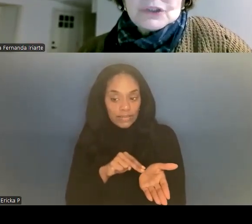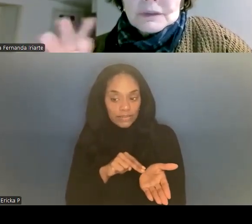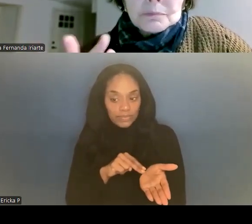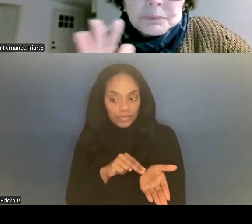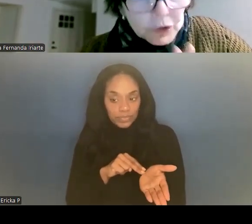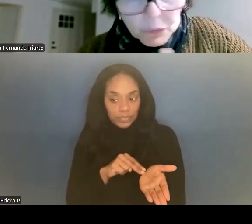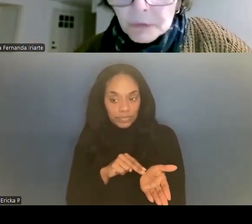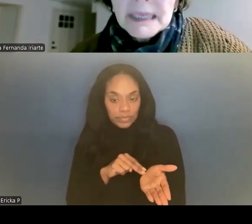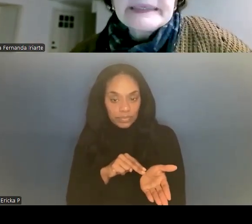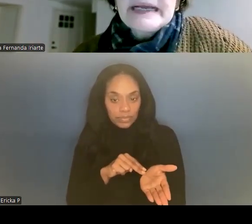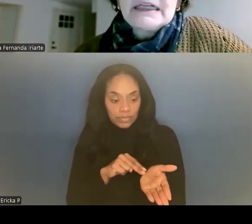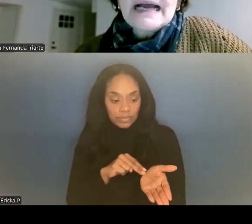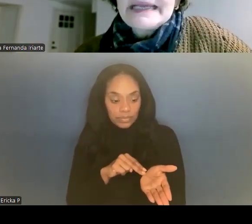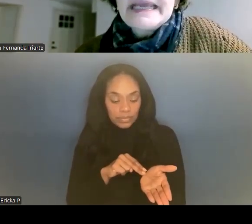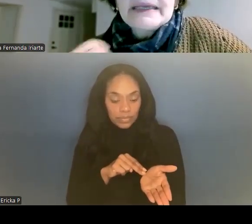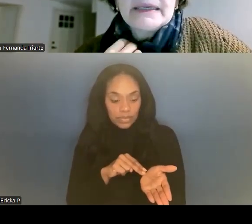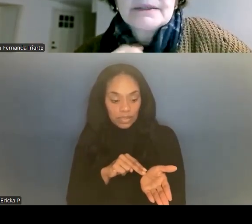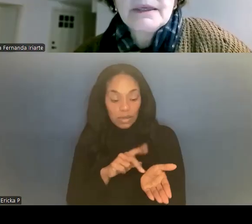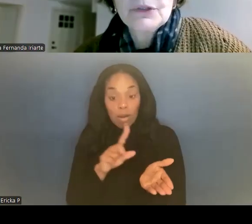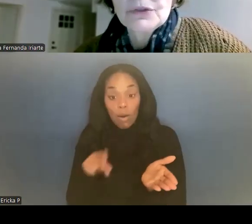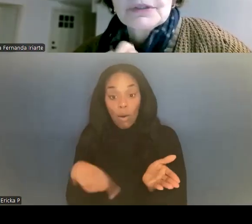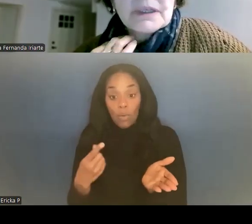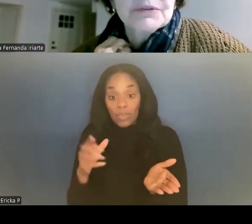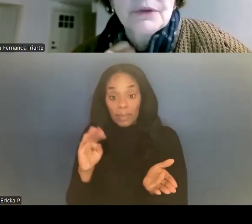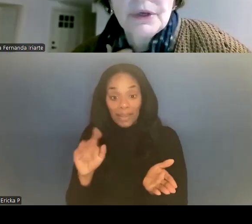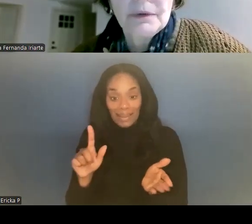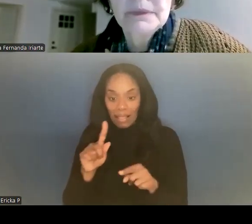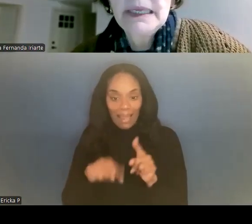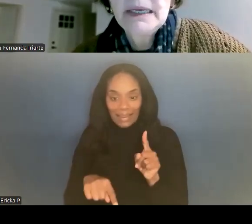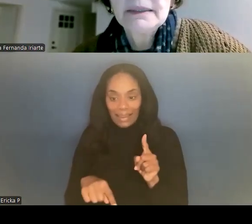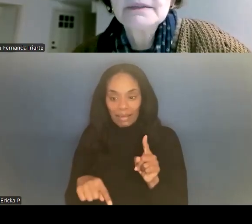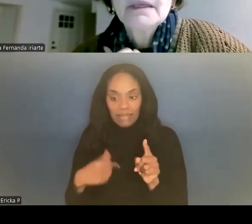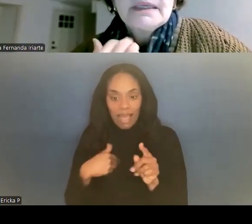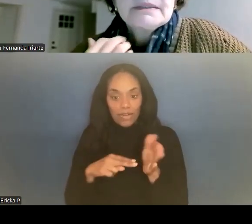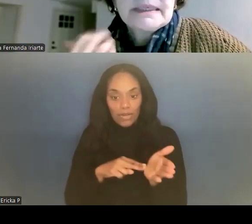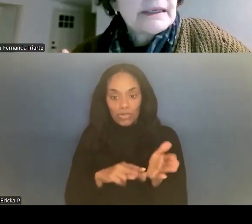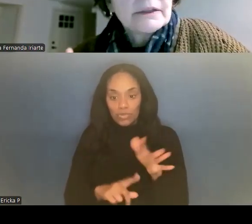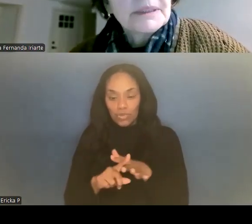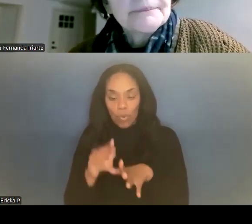Just just with Medi-Cal. I can't get a nurse to come to the home and take care of me.